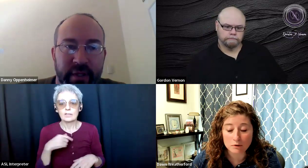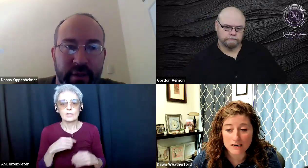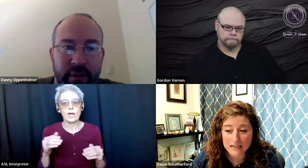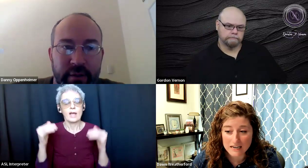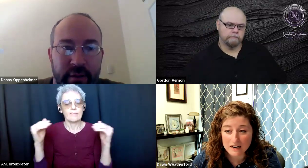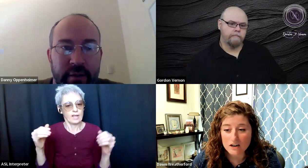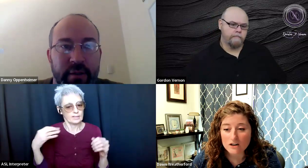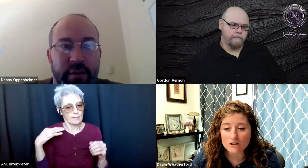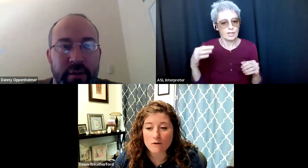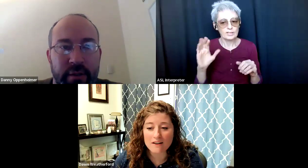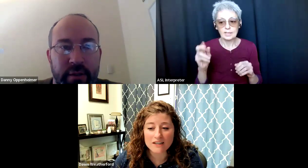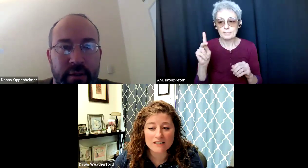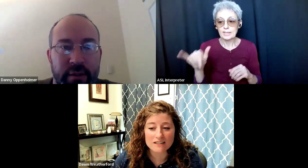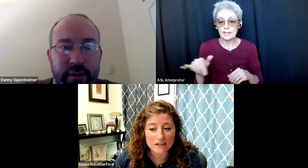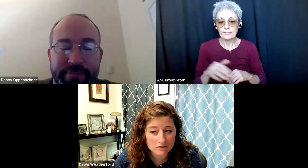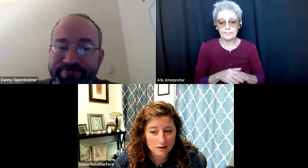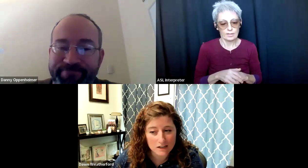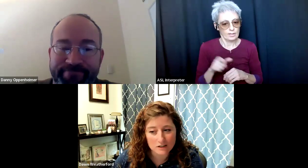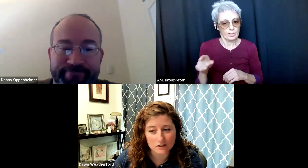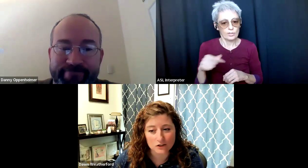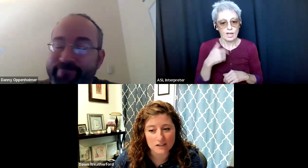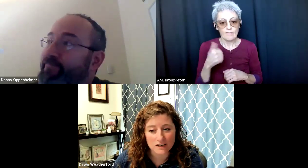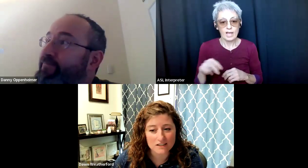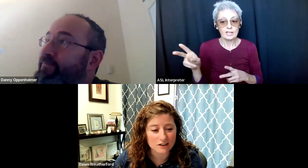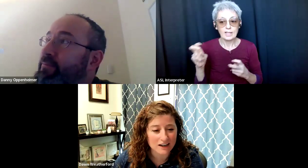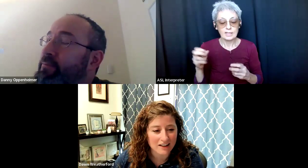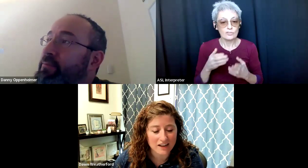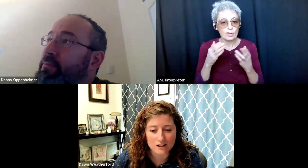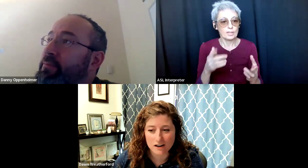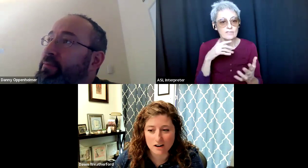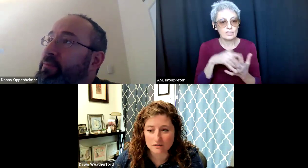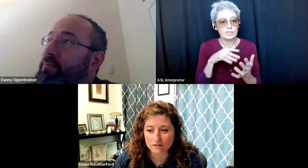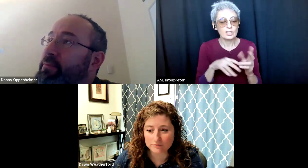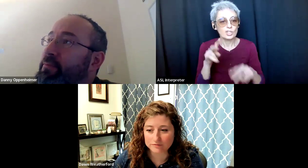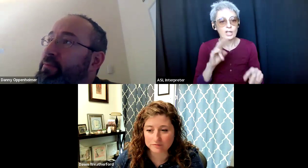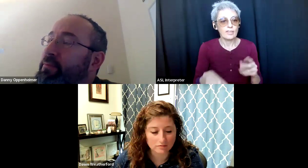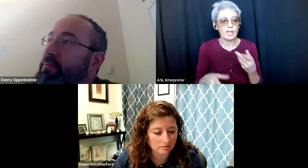outperform the non-musicians. I think that's not very surprising. And this is also part of the reason